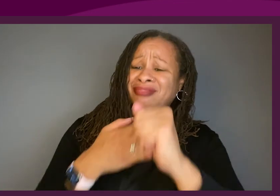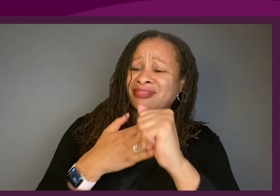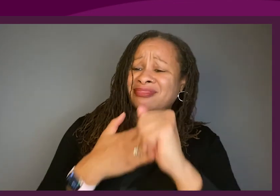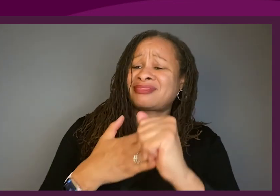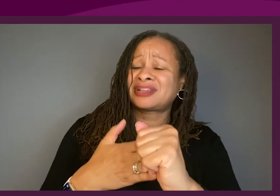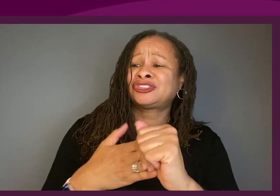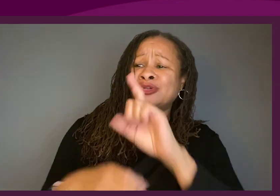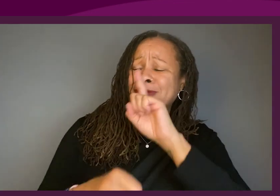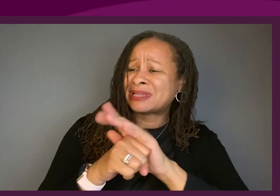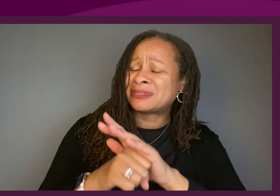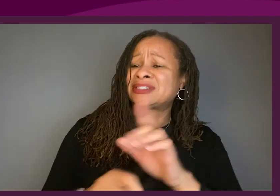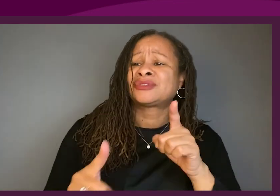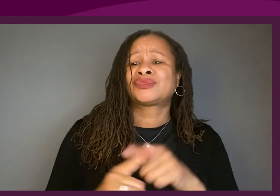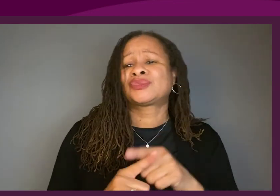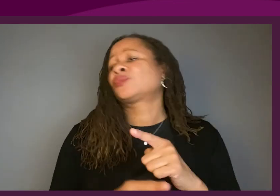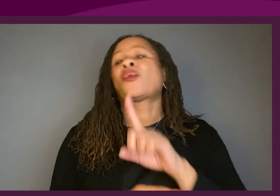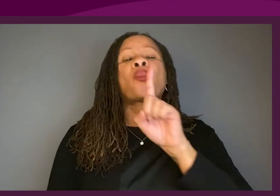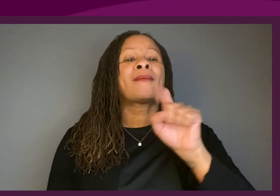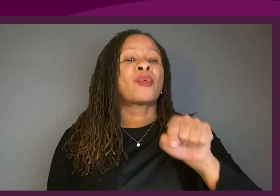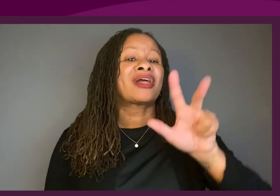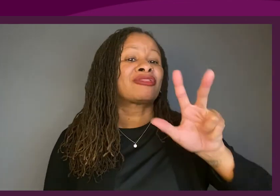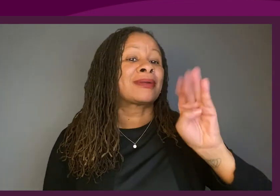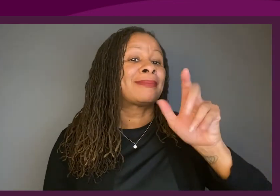We're excited to have you join us for our next episode in two weeks.